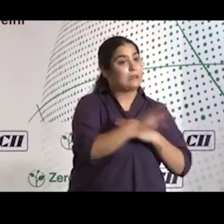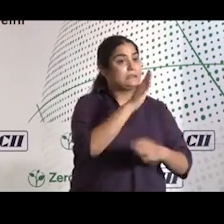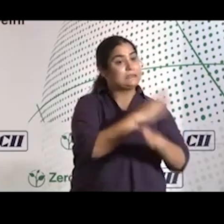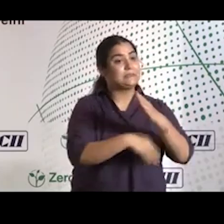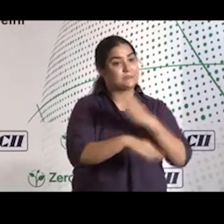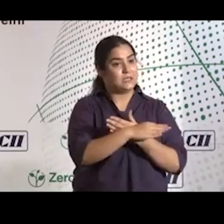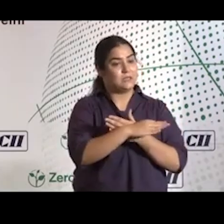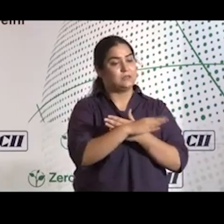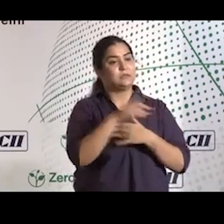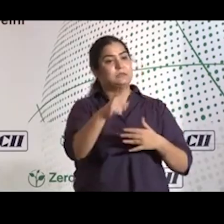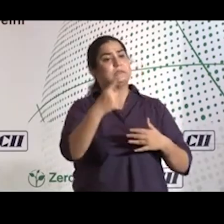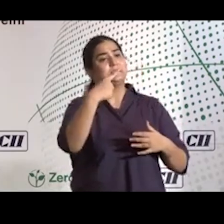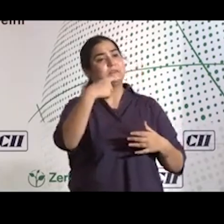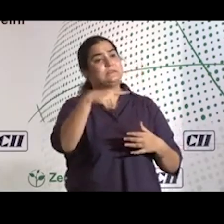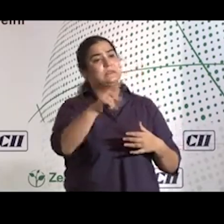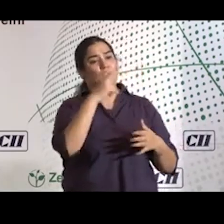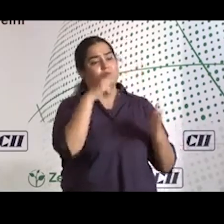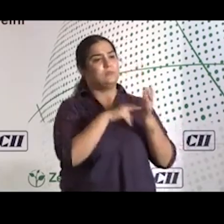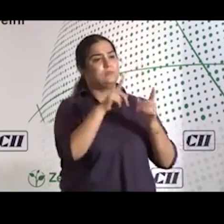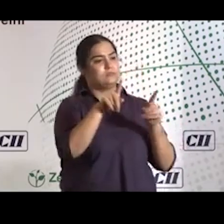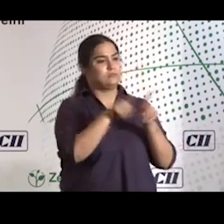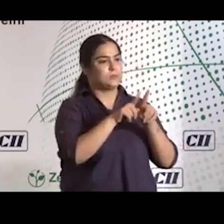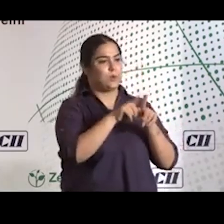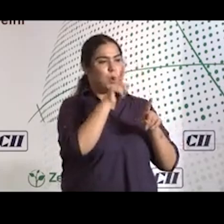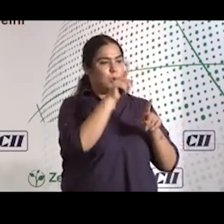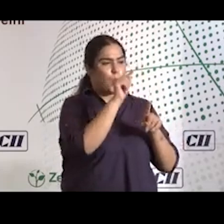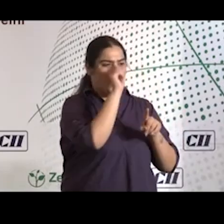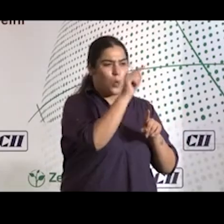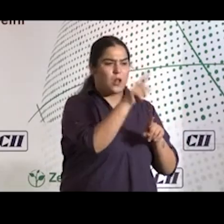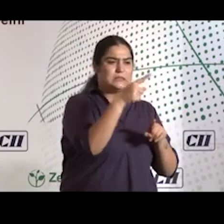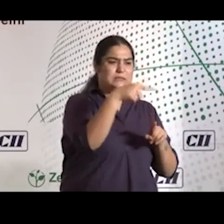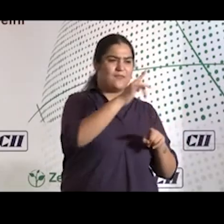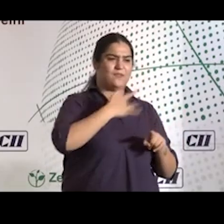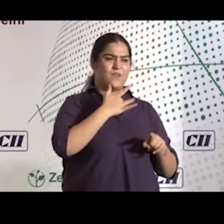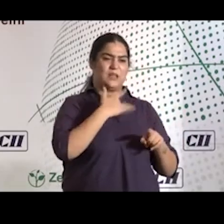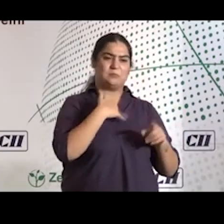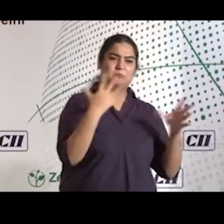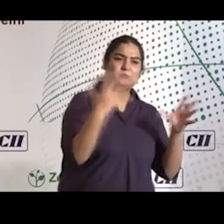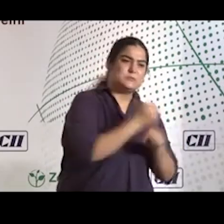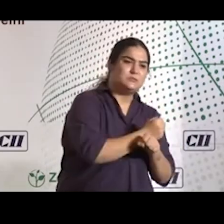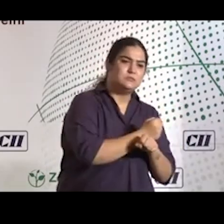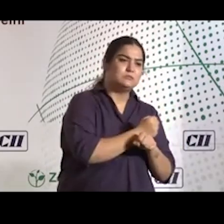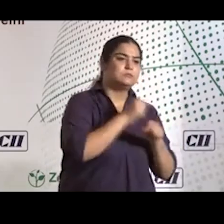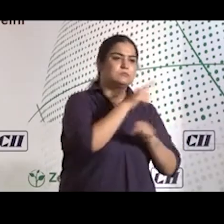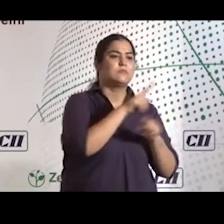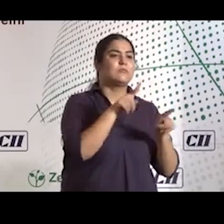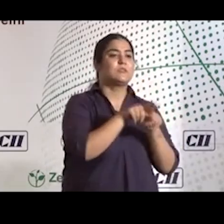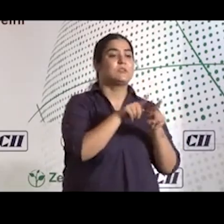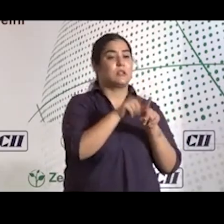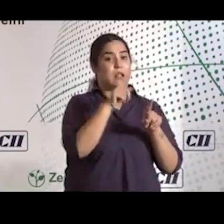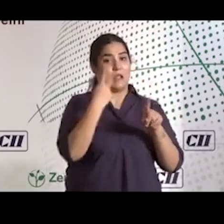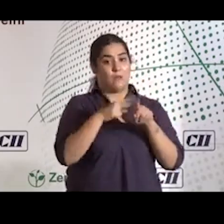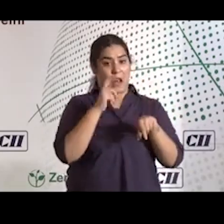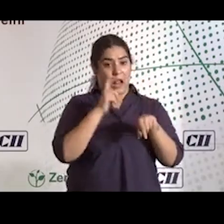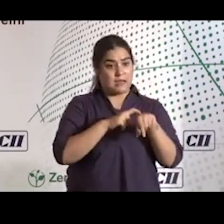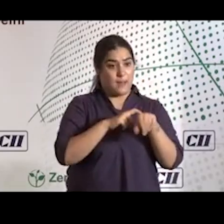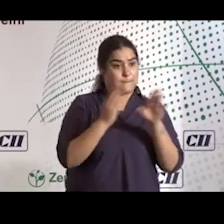what is the key element that you miss that can be integrated